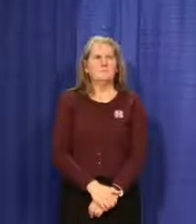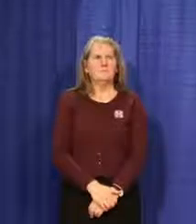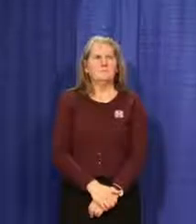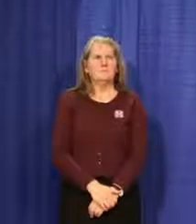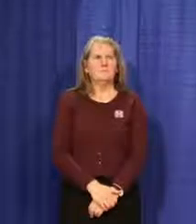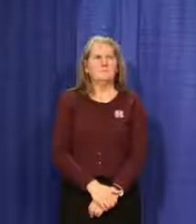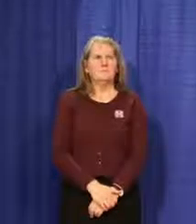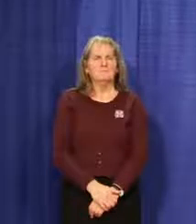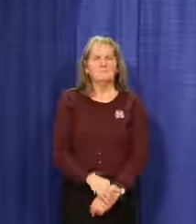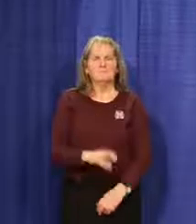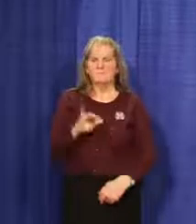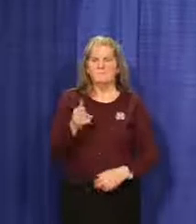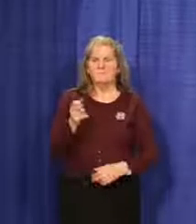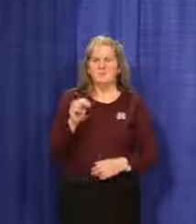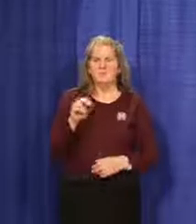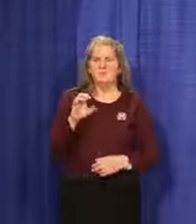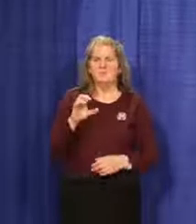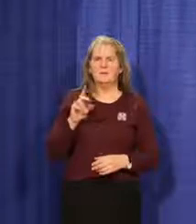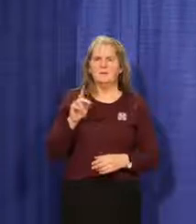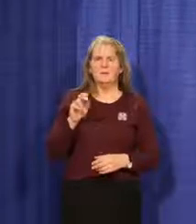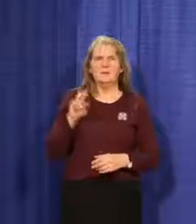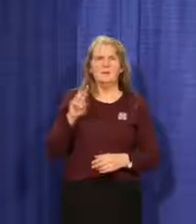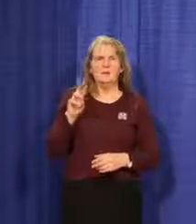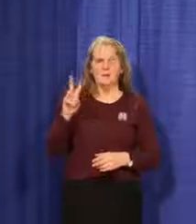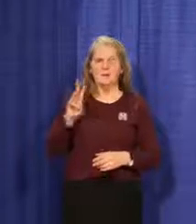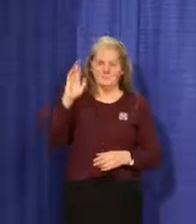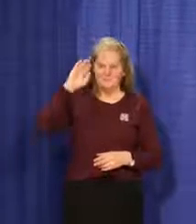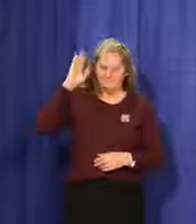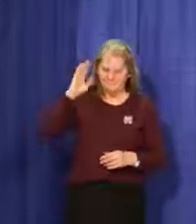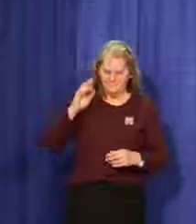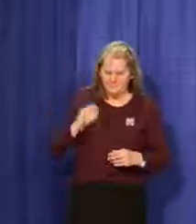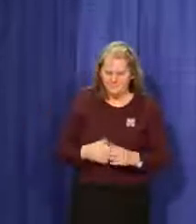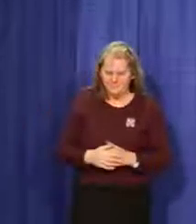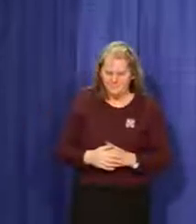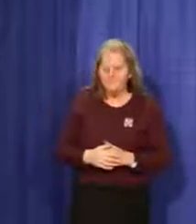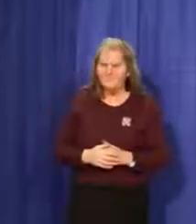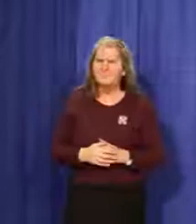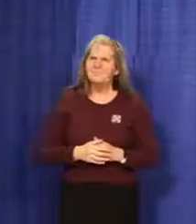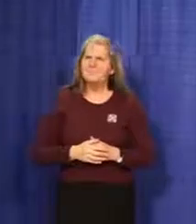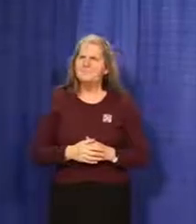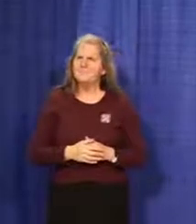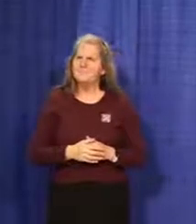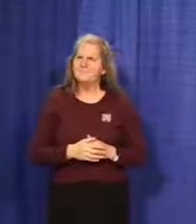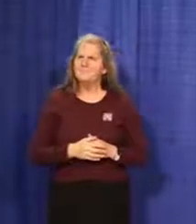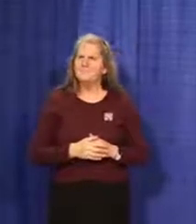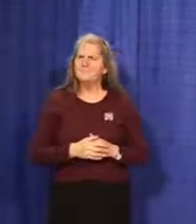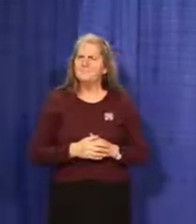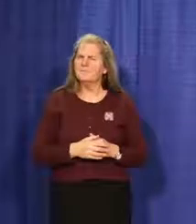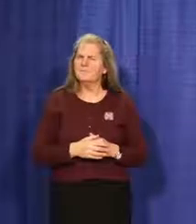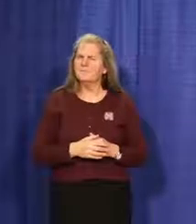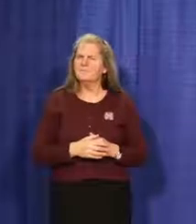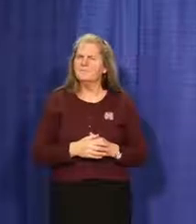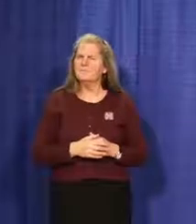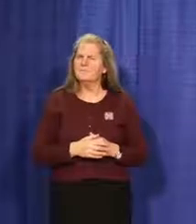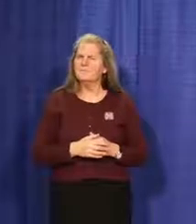John, CKRW? Reporter: hi. There have been some claims over